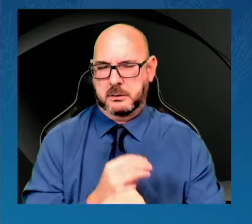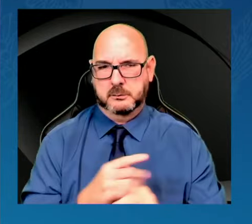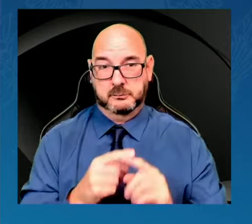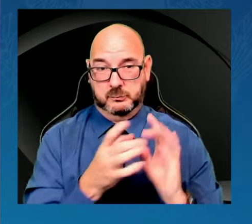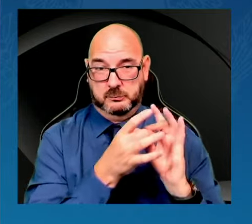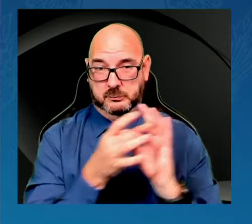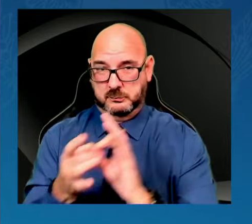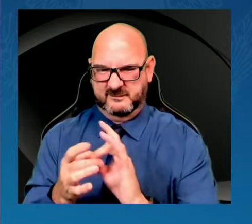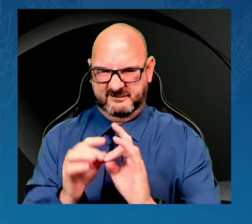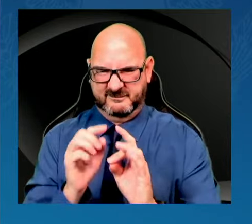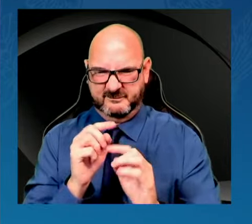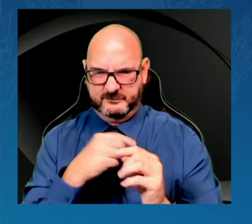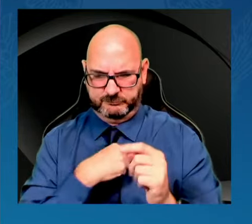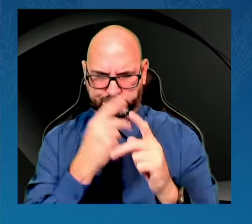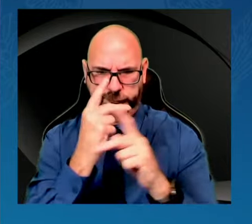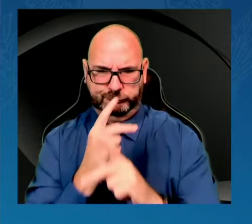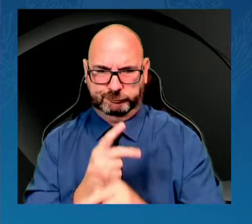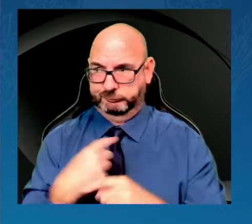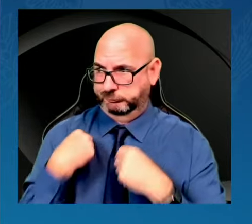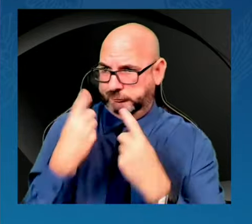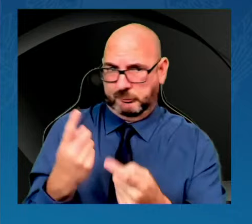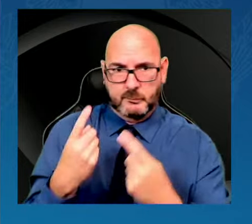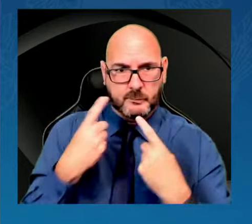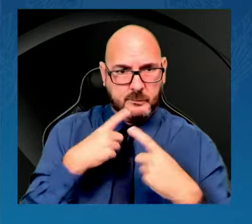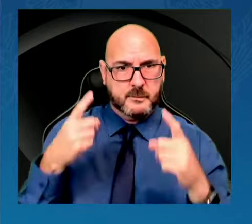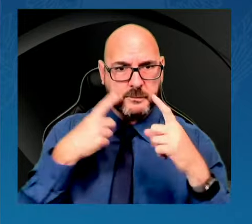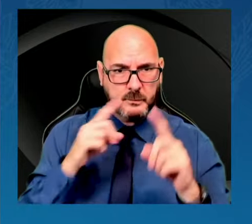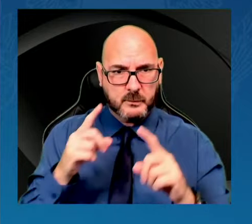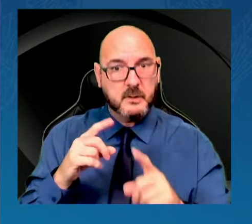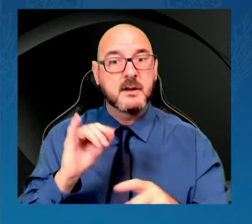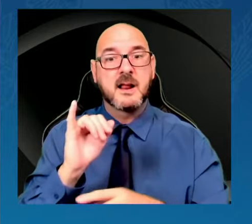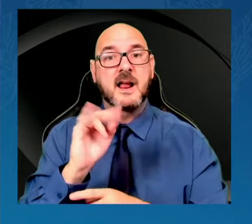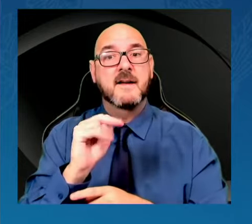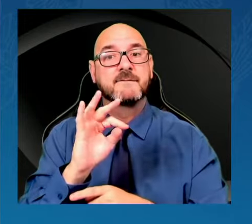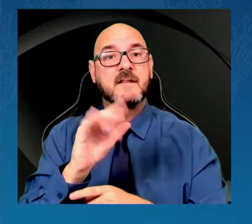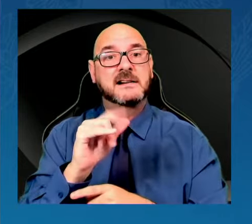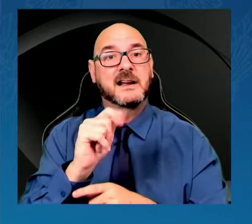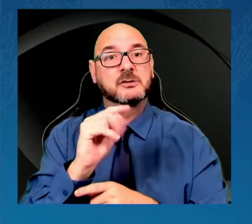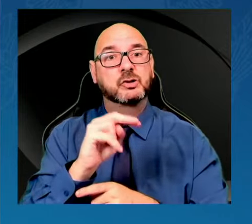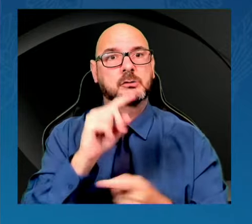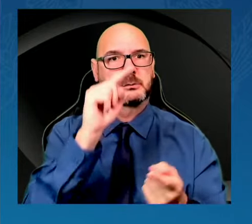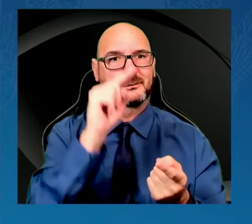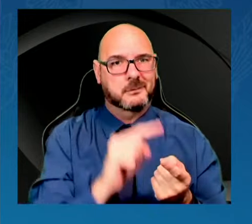with the Inflation Reduction Act, together with the CHIPS Act and the Bipartisan Infrastructure Law,